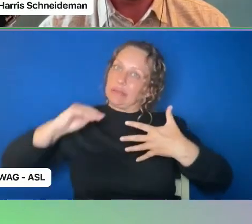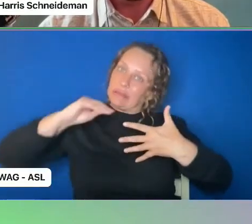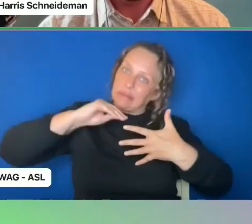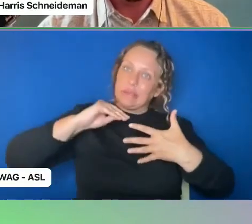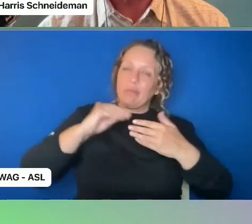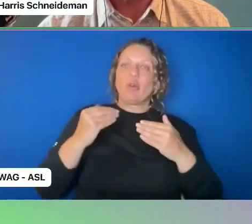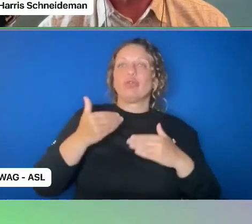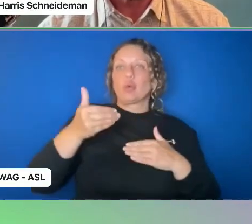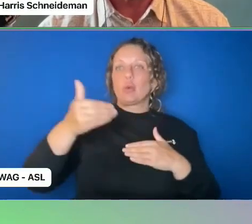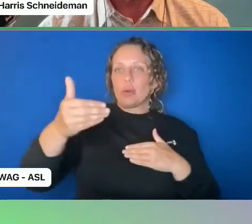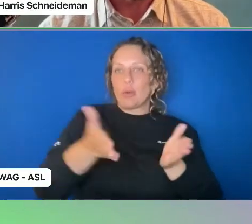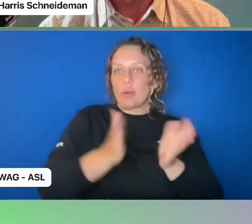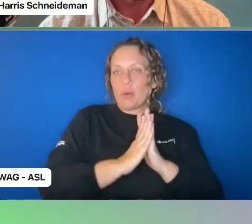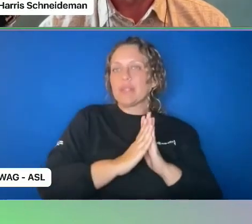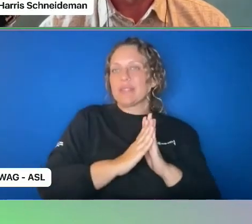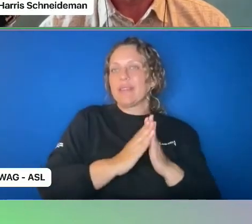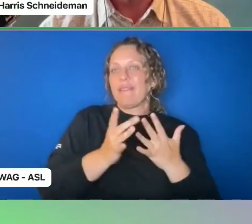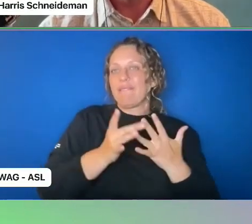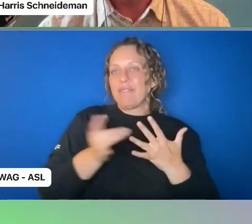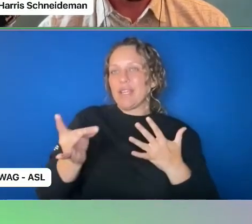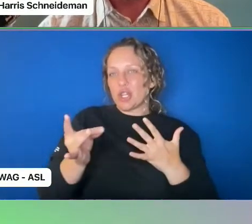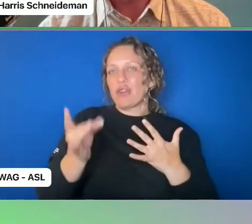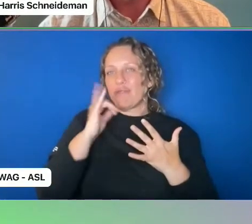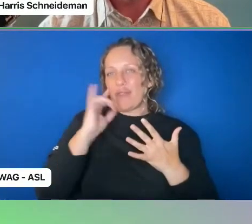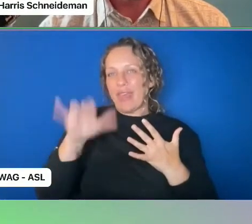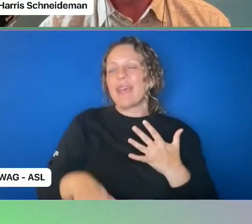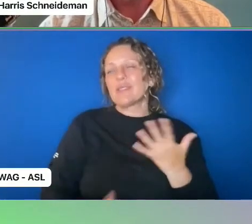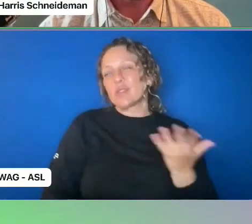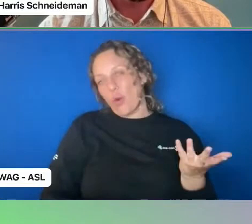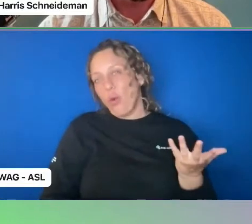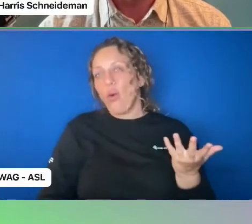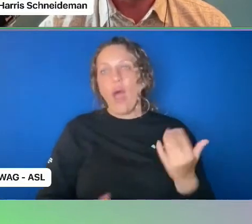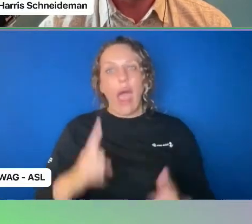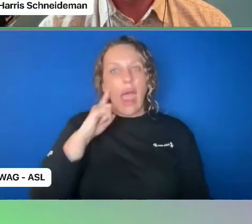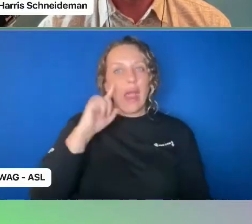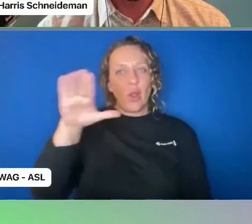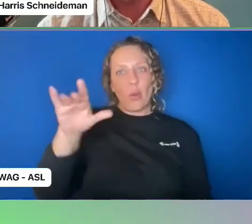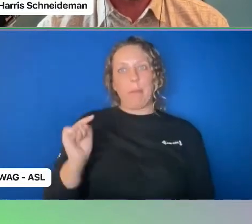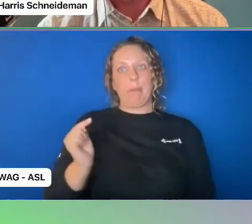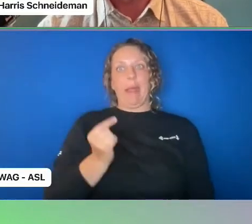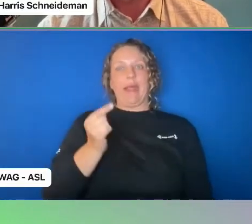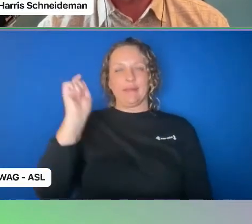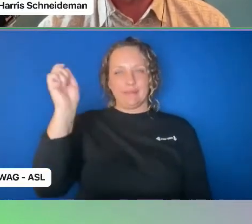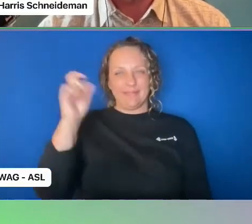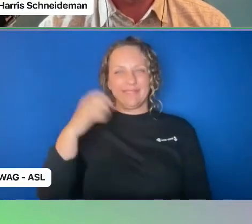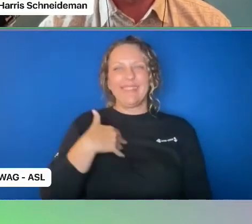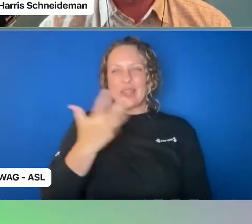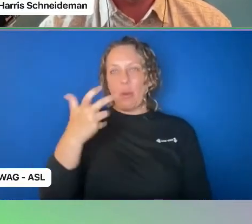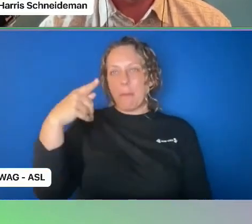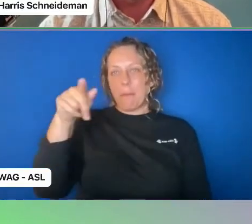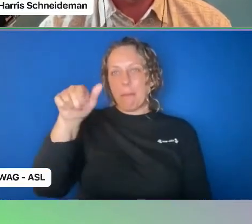on my kind of feature request board. So I hear your pain and you want passes, so I understand,